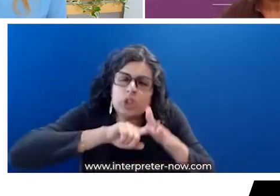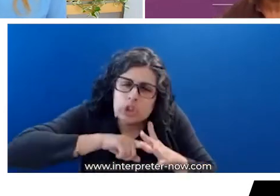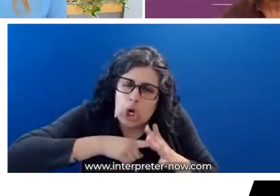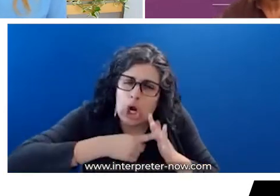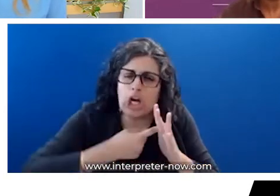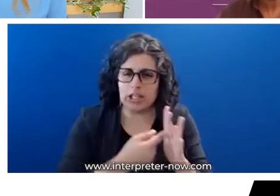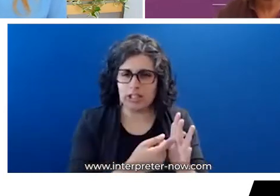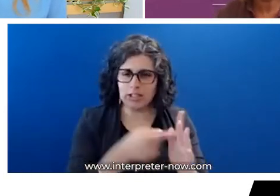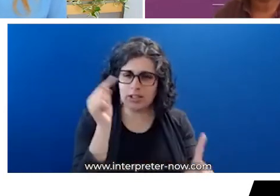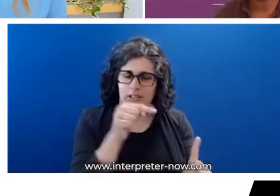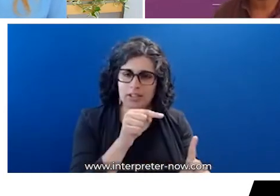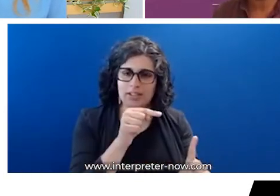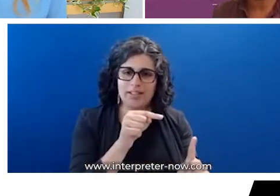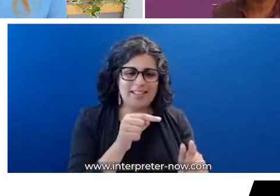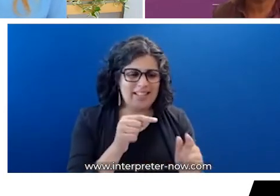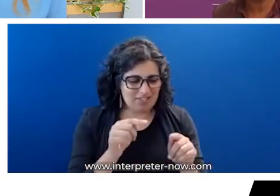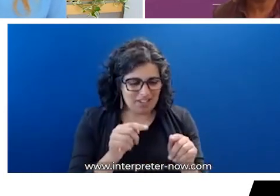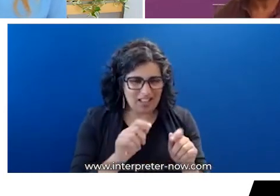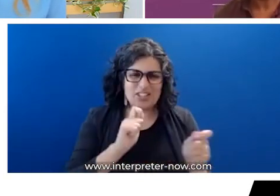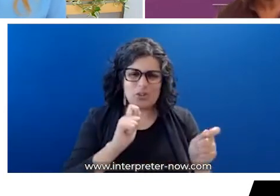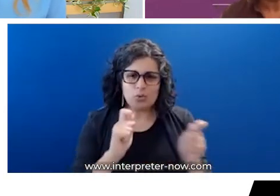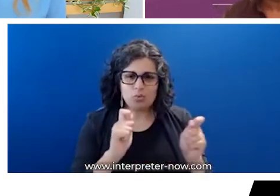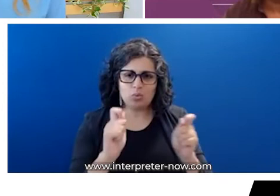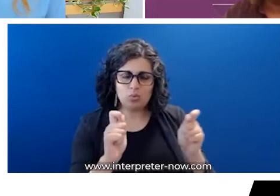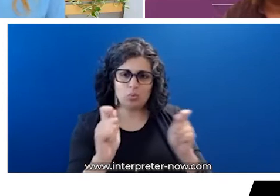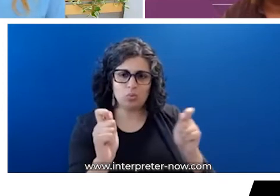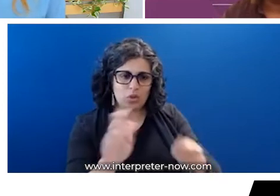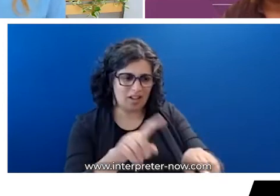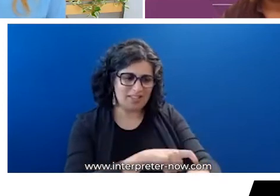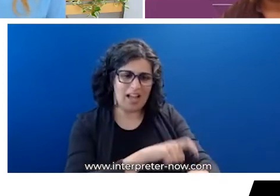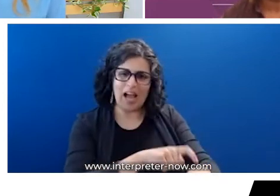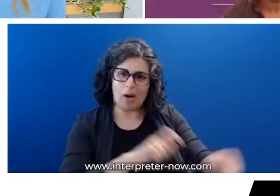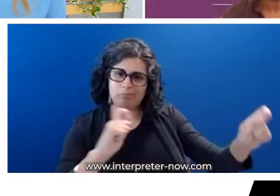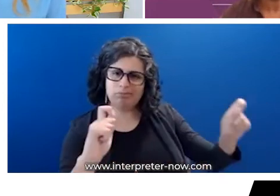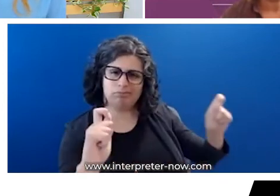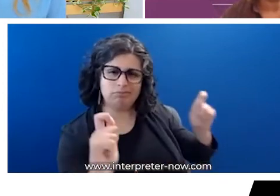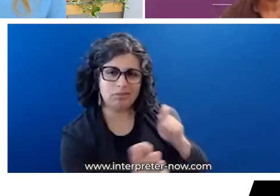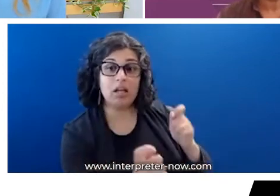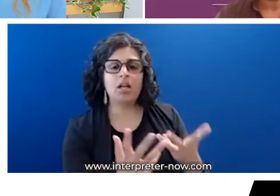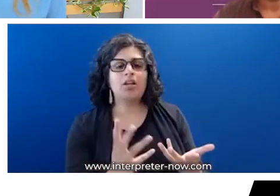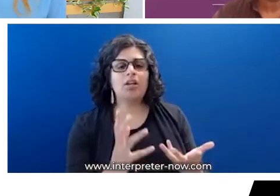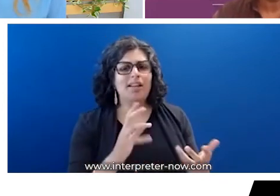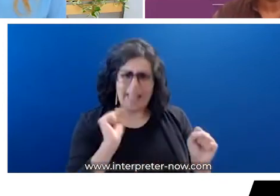And even incremental changes over time can be really impactful. And so, just commit to being on that journey.